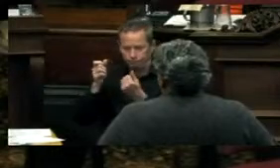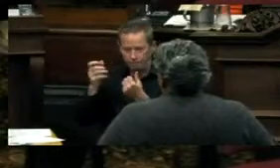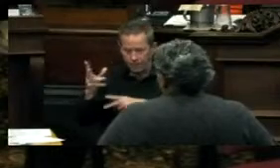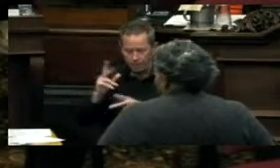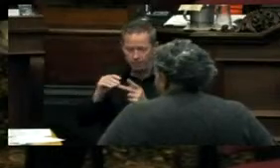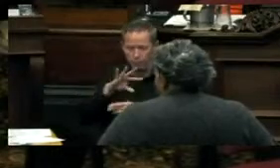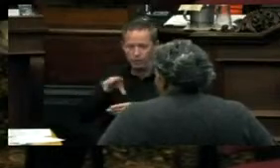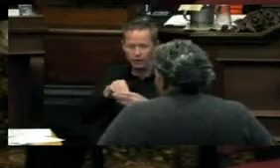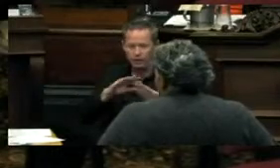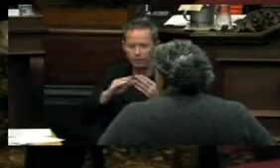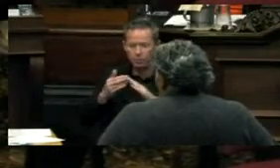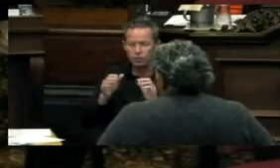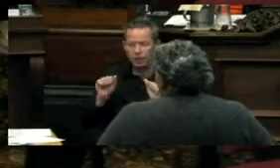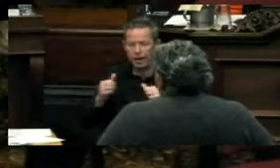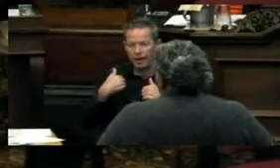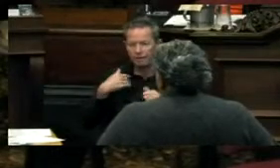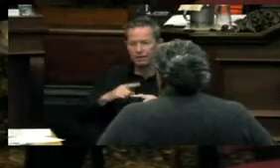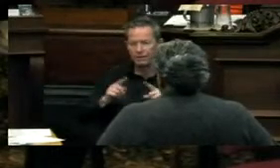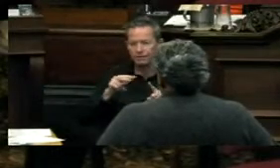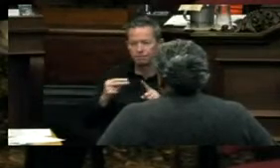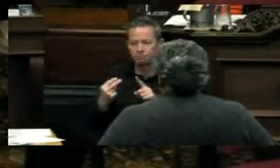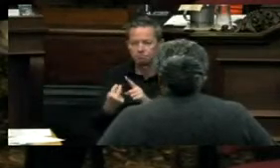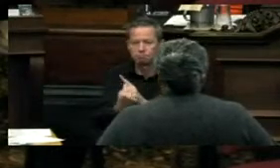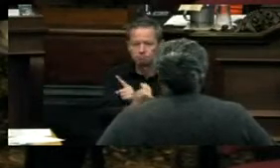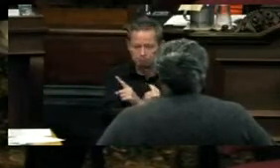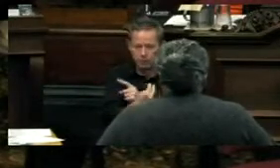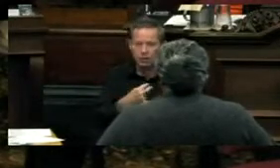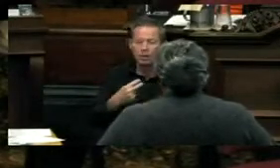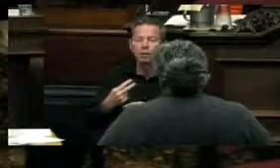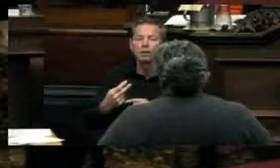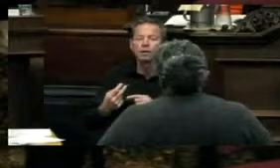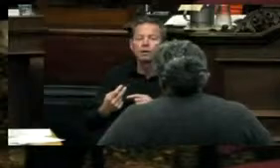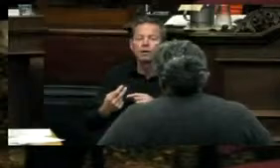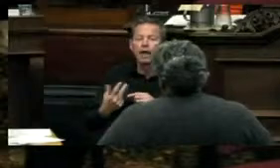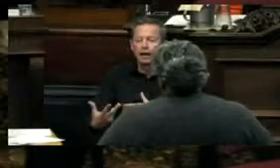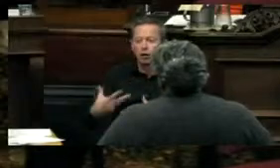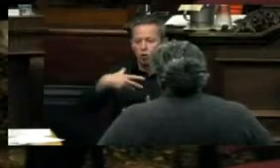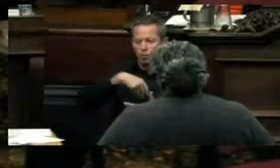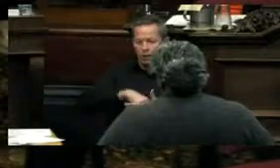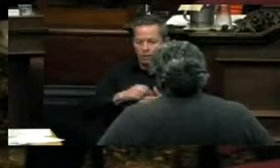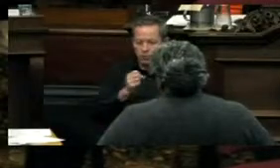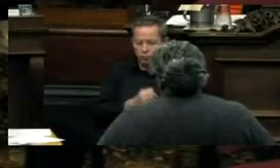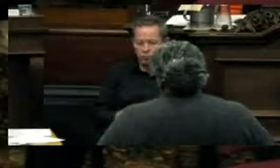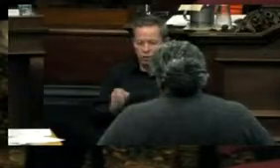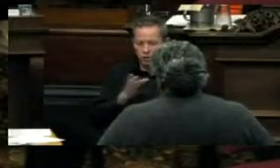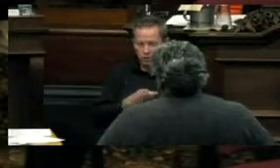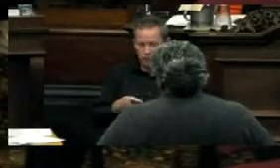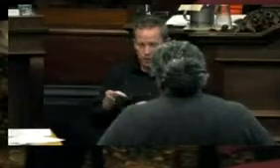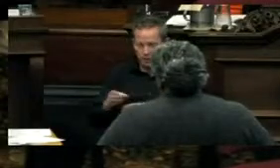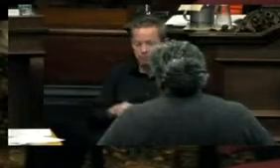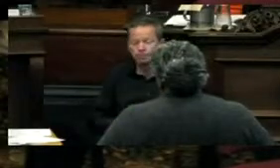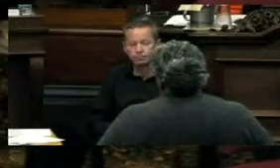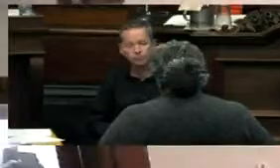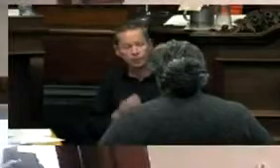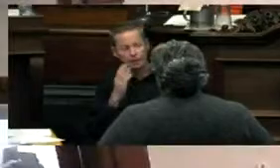will be able to cast that net far and wide. So that we can have the different voices